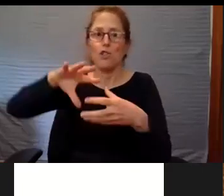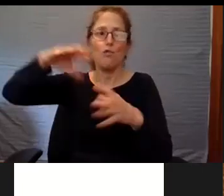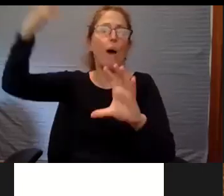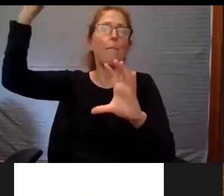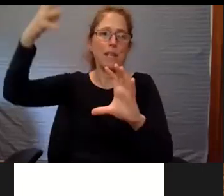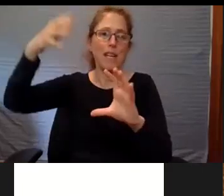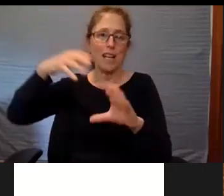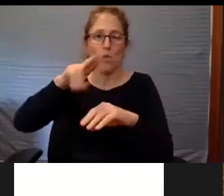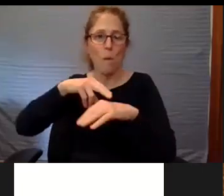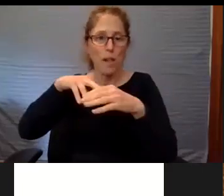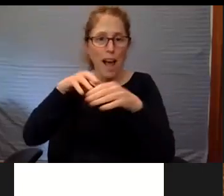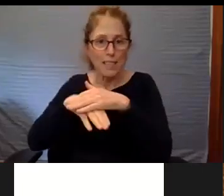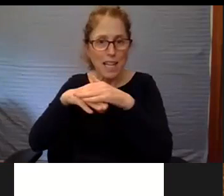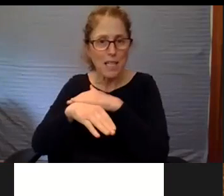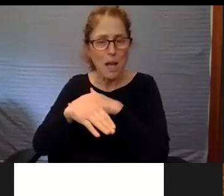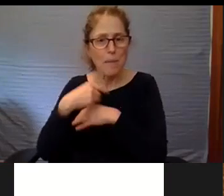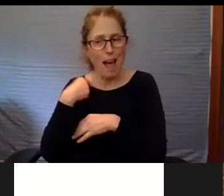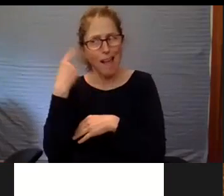the long term discomfort and exclusion.